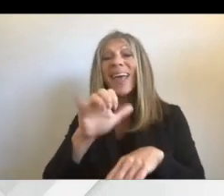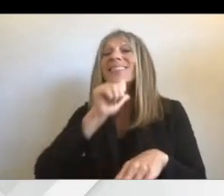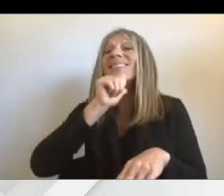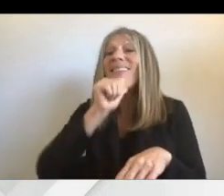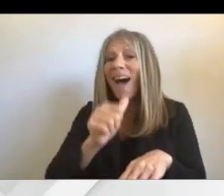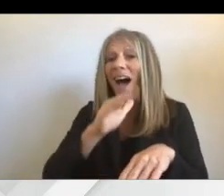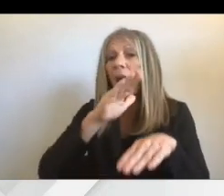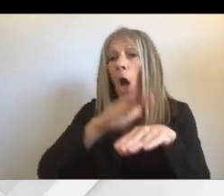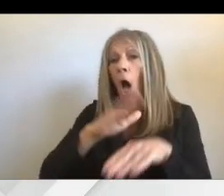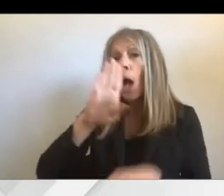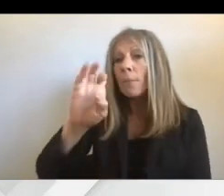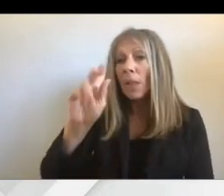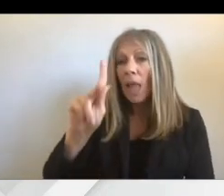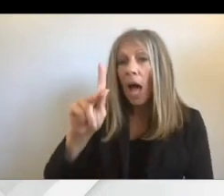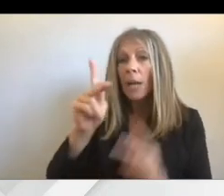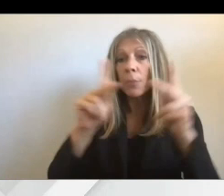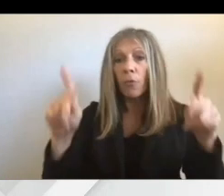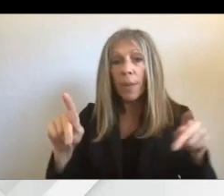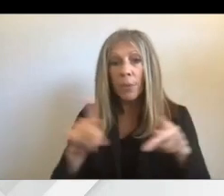The scoping requirements are the same.